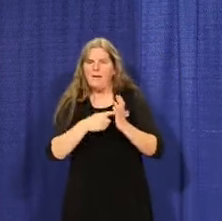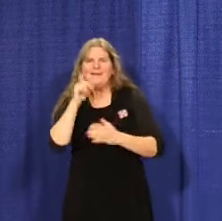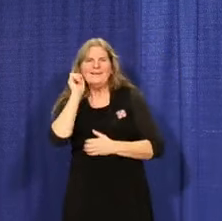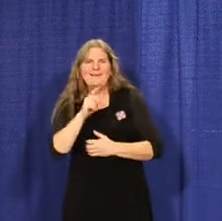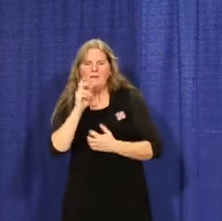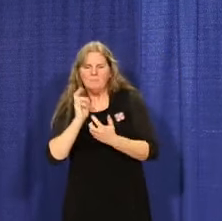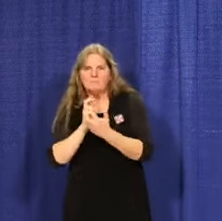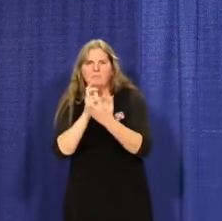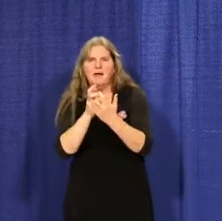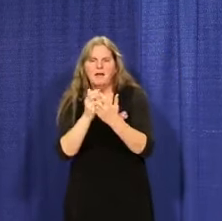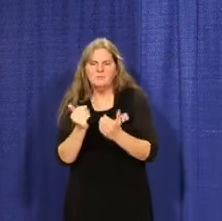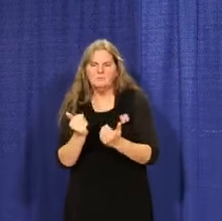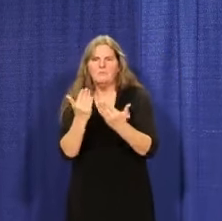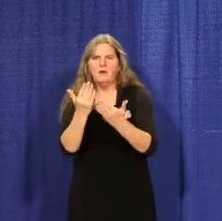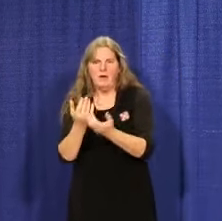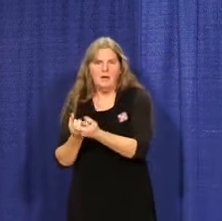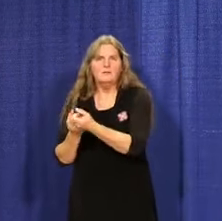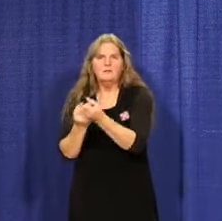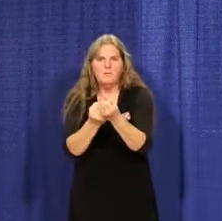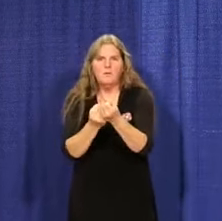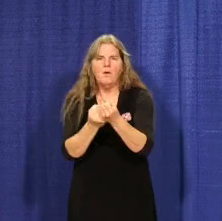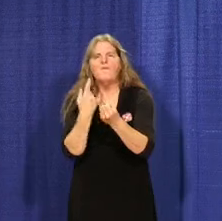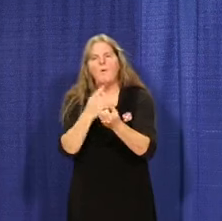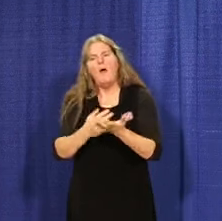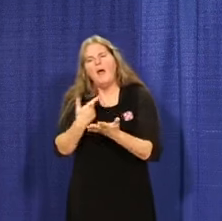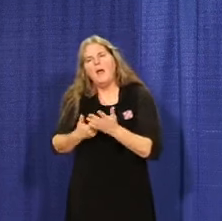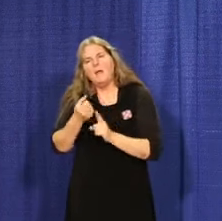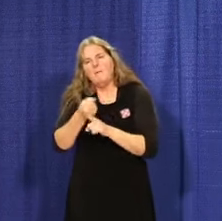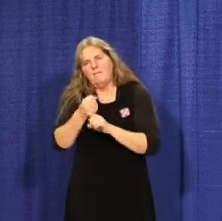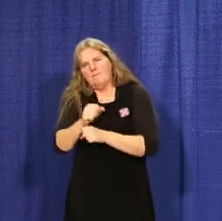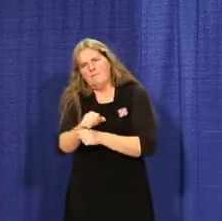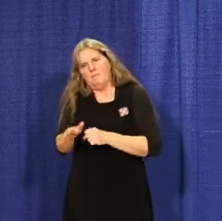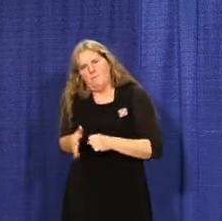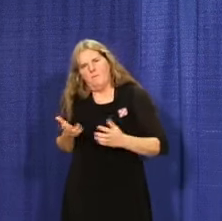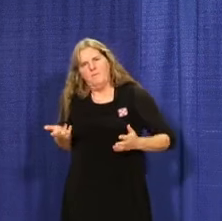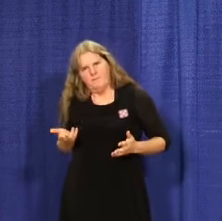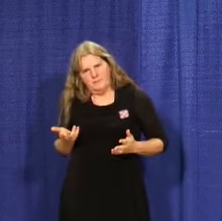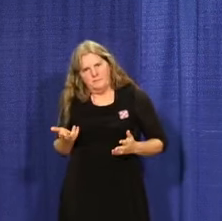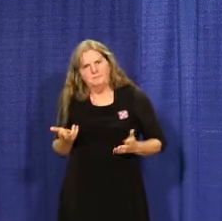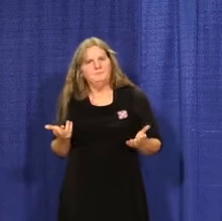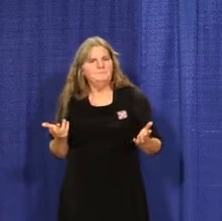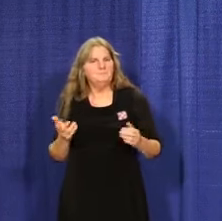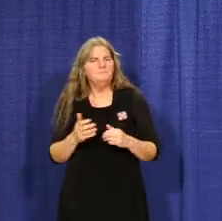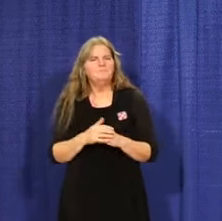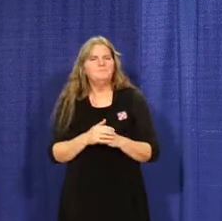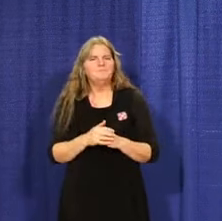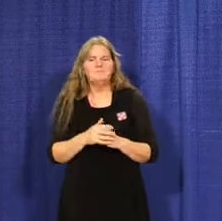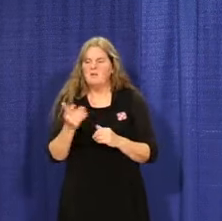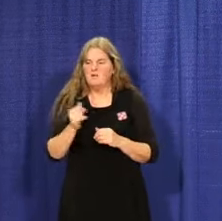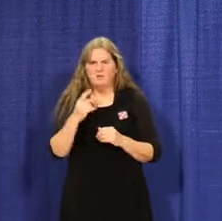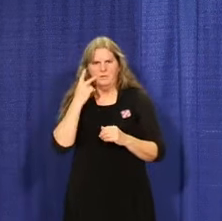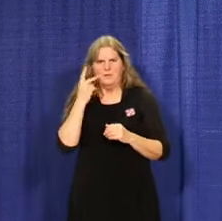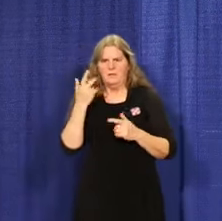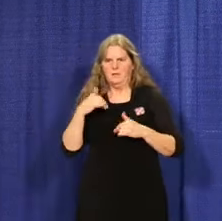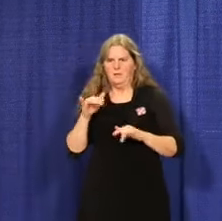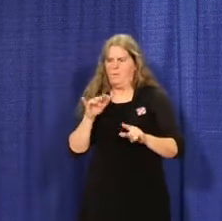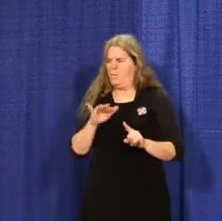the pandemic, and to keep pace with developments right across Canada.